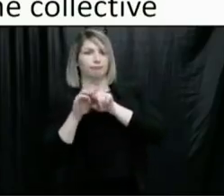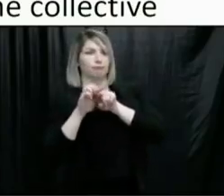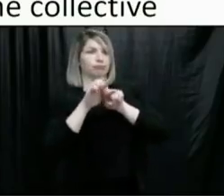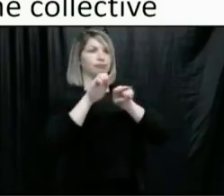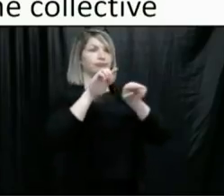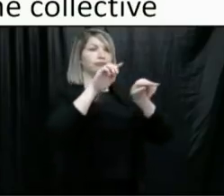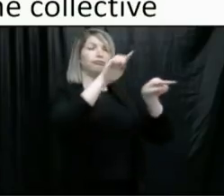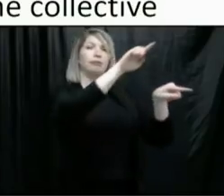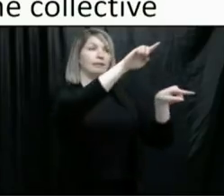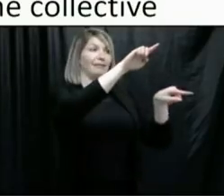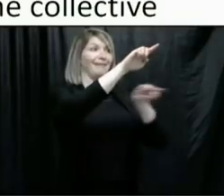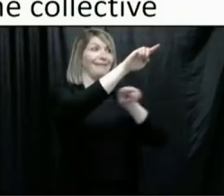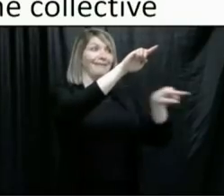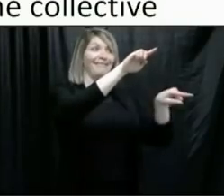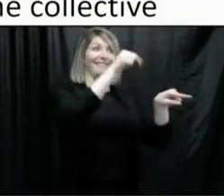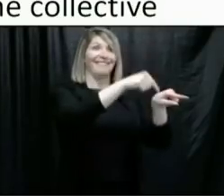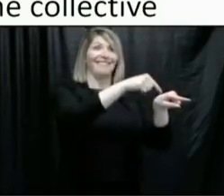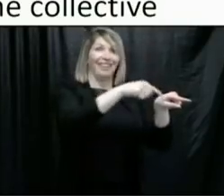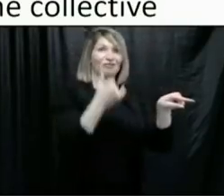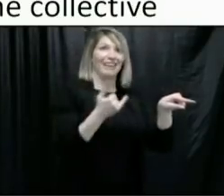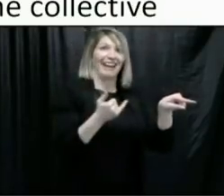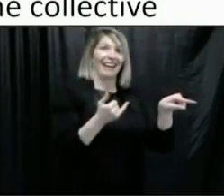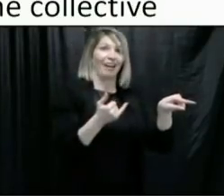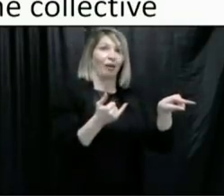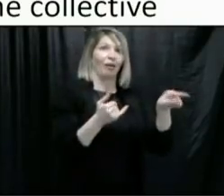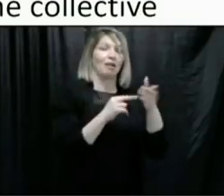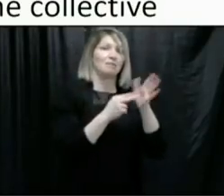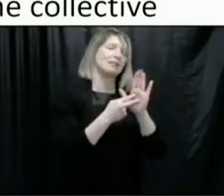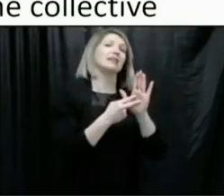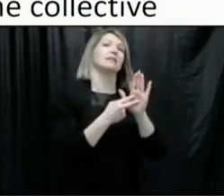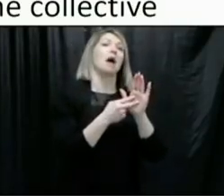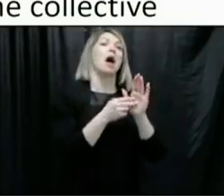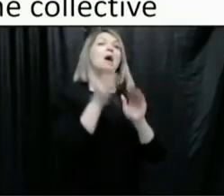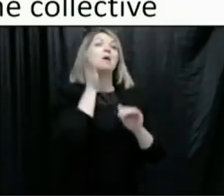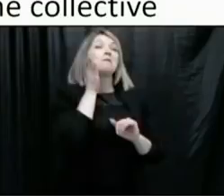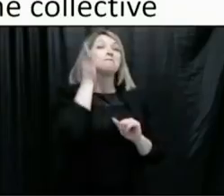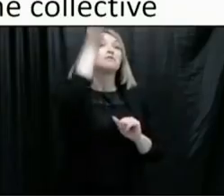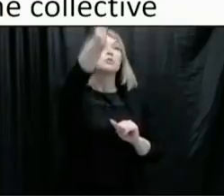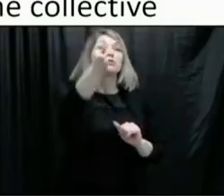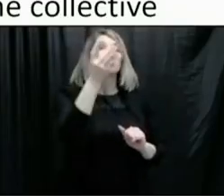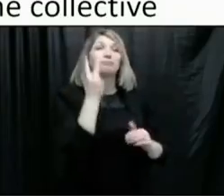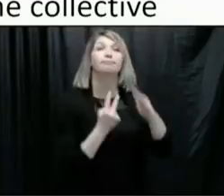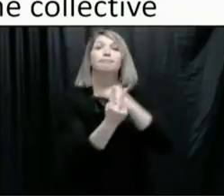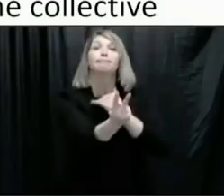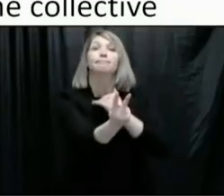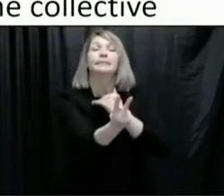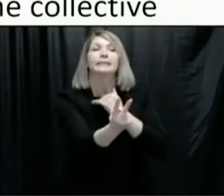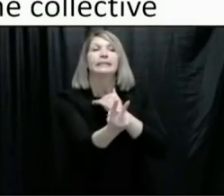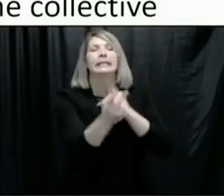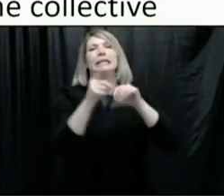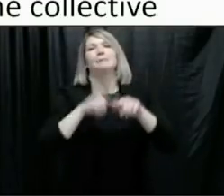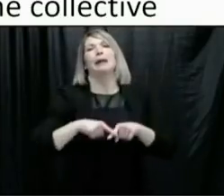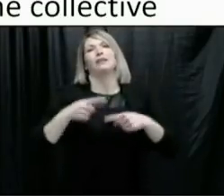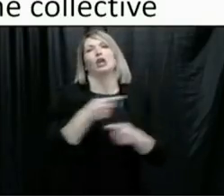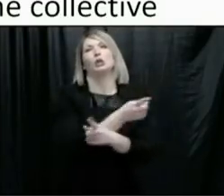MORE IMPORTANTLY, WE HAVE TO FURTHER IMPROVE OUR EFFORTS TO ACHIEVE THE BEST POSSIBLE OUTCOME.